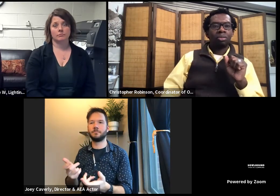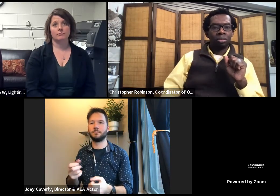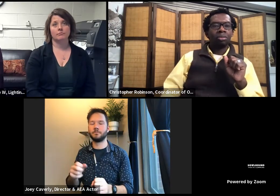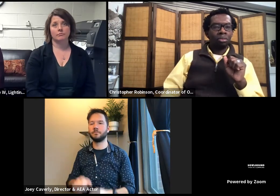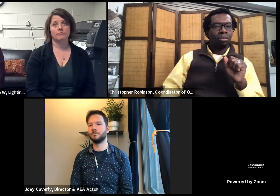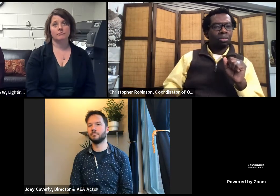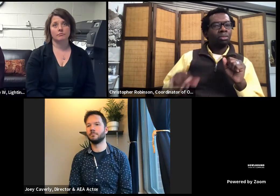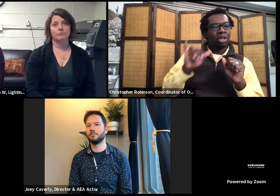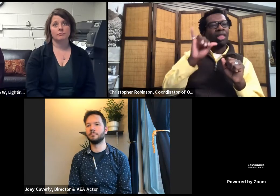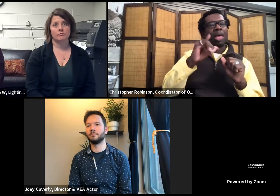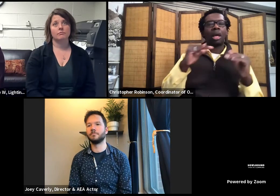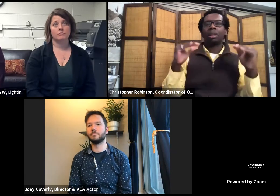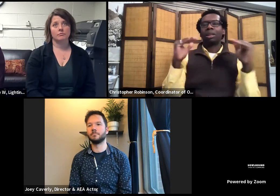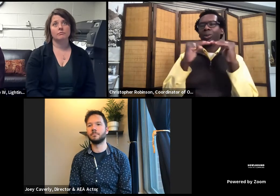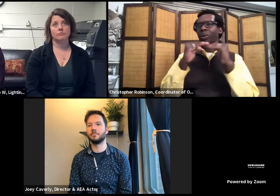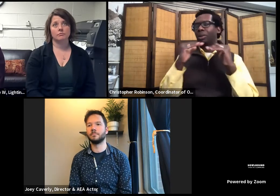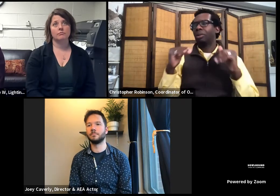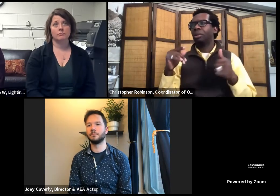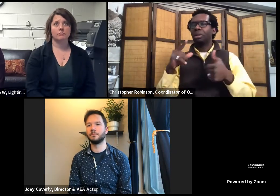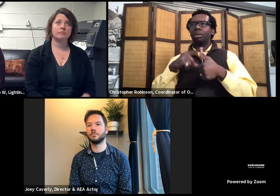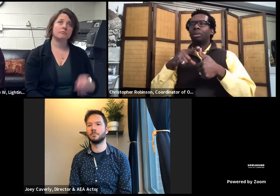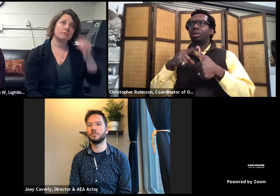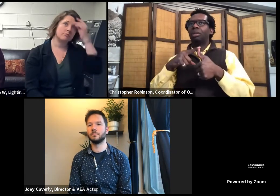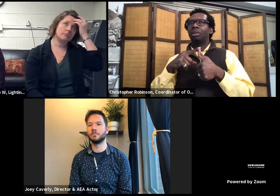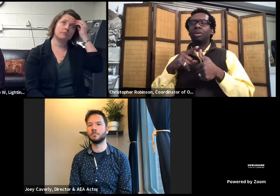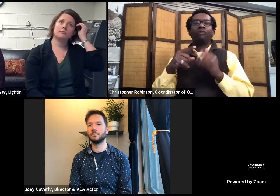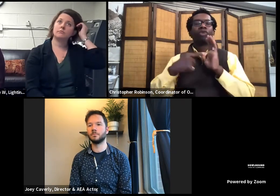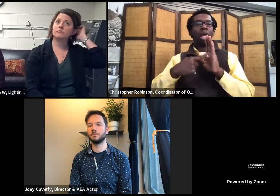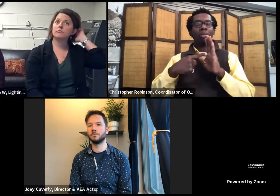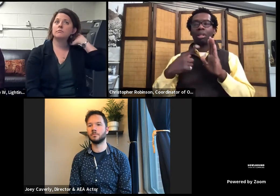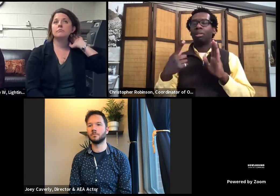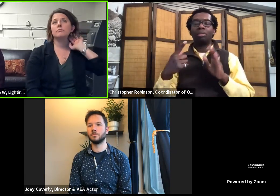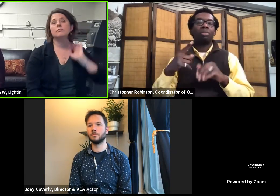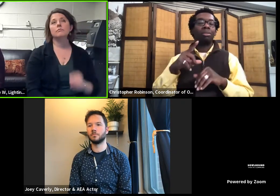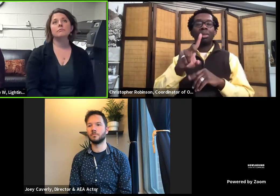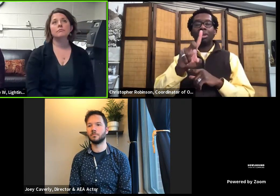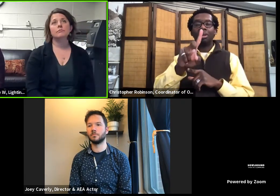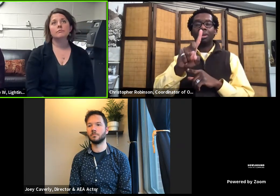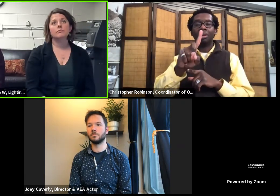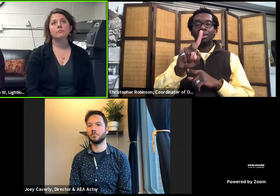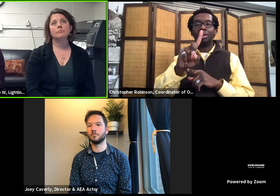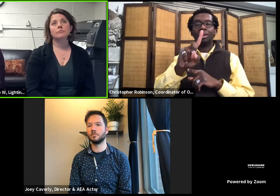with whomever they need to discuss that with so that fixes are made.